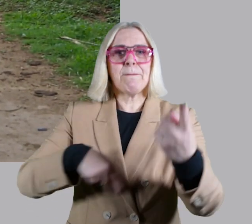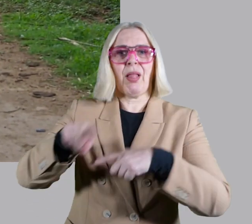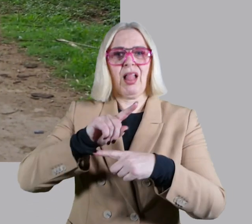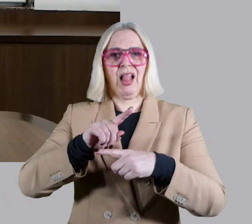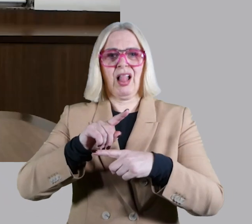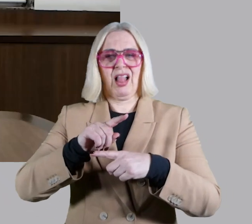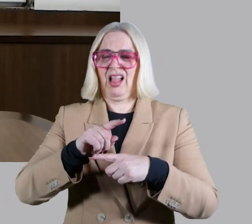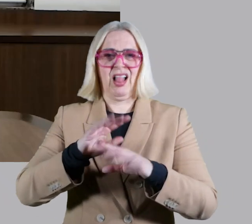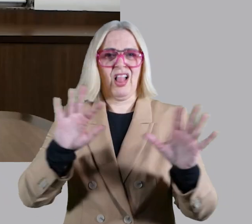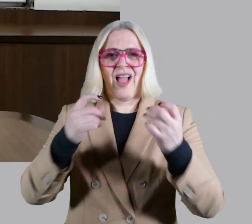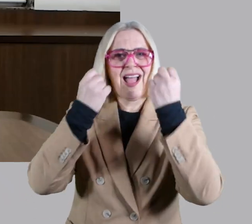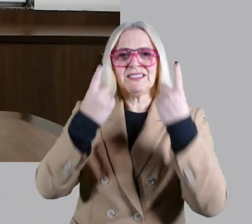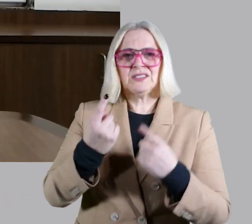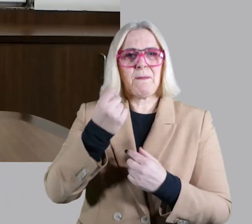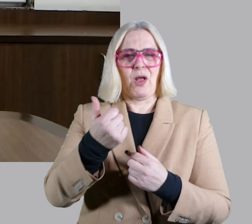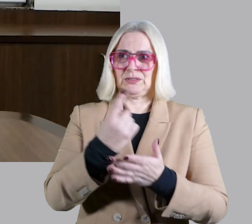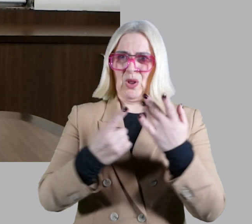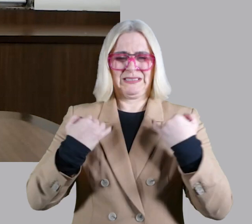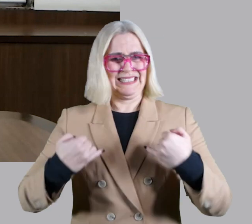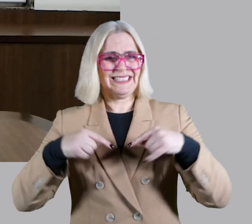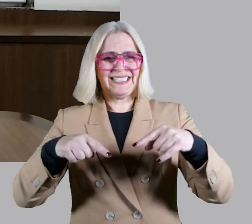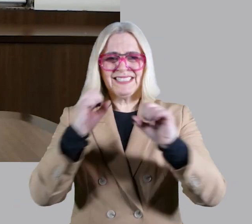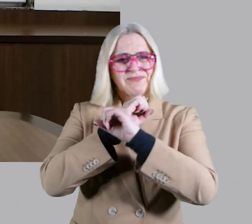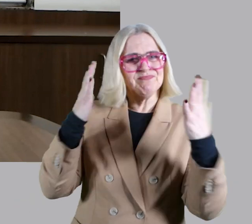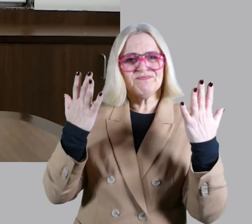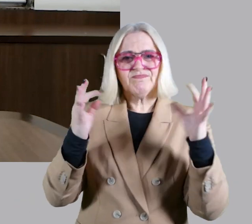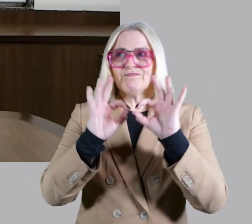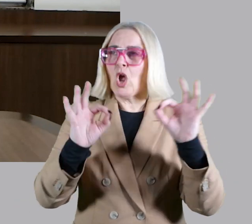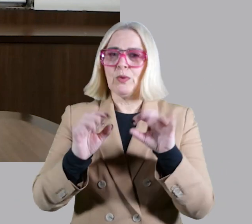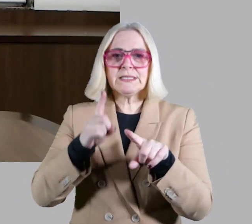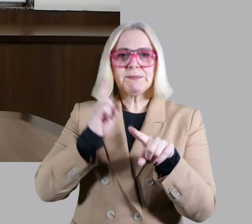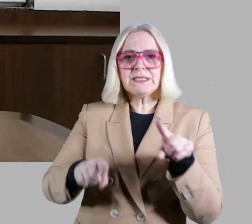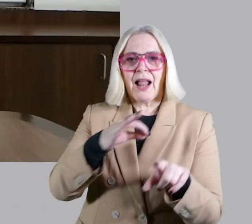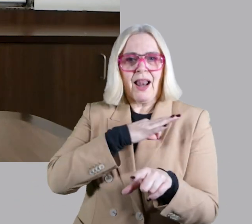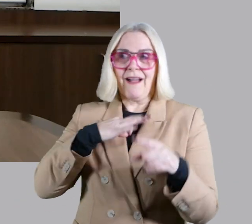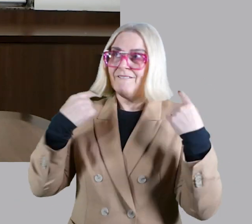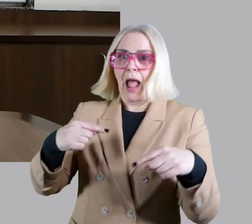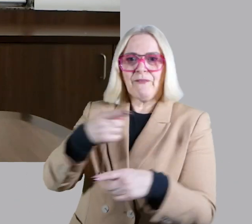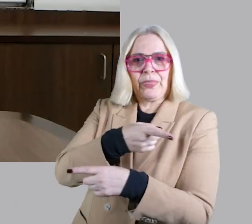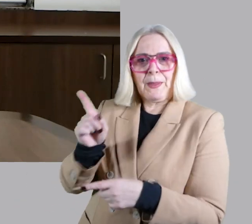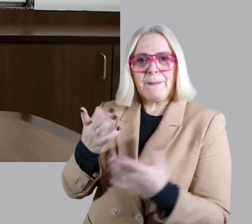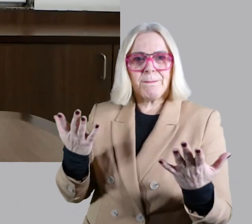And there were people who were not understanding much about the disease.